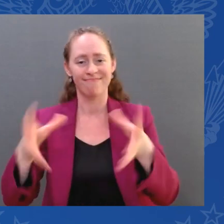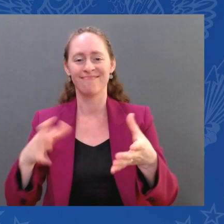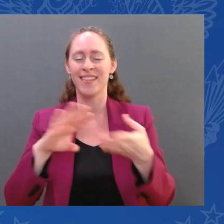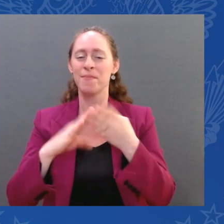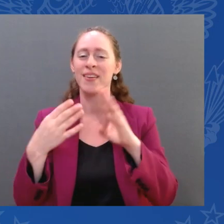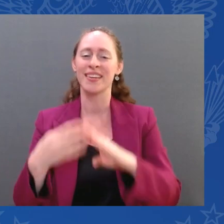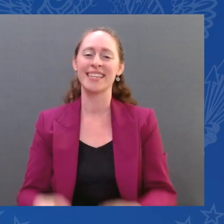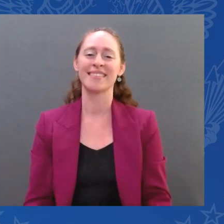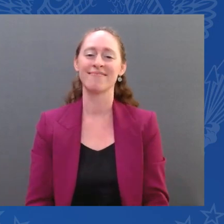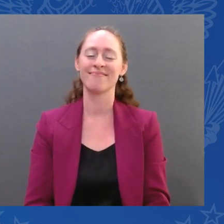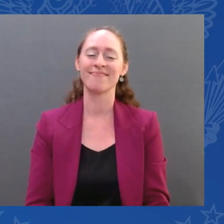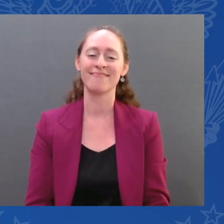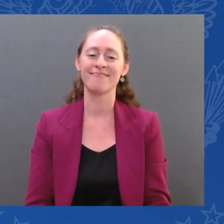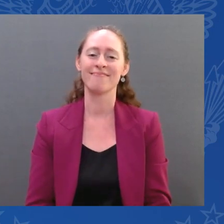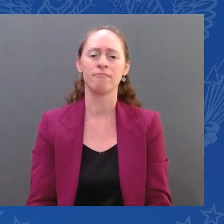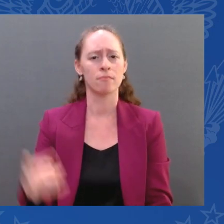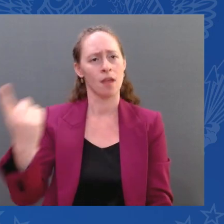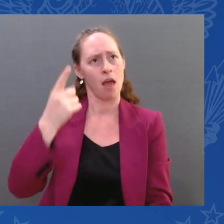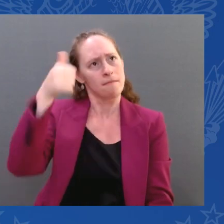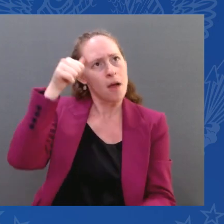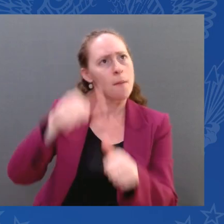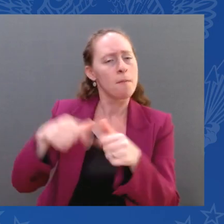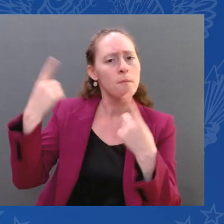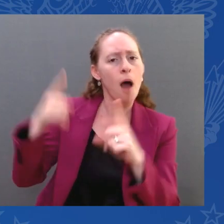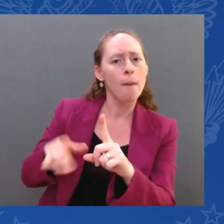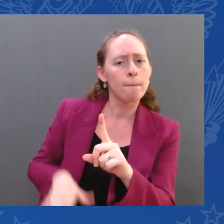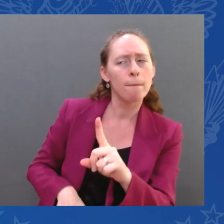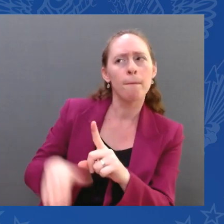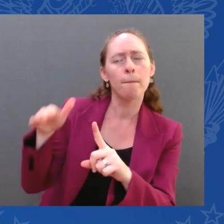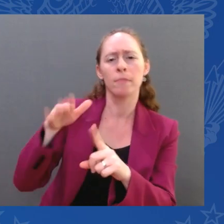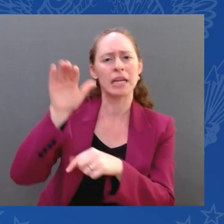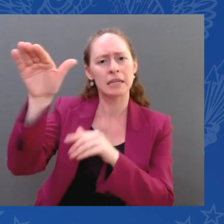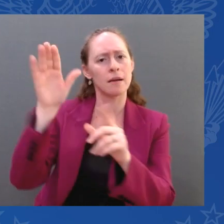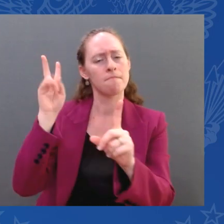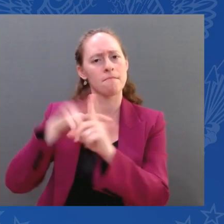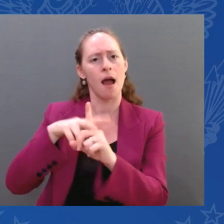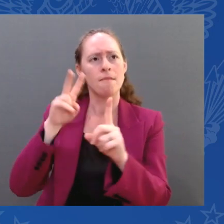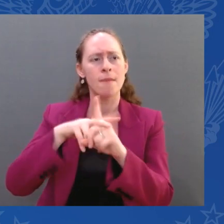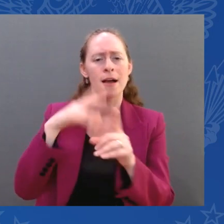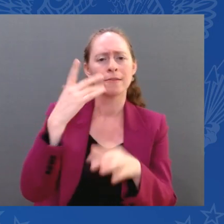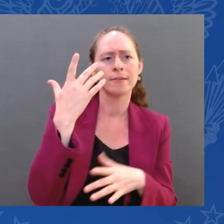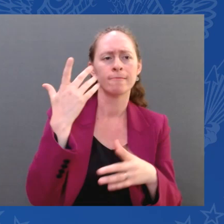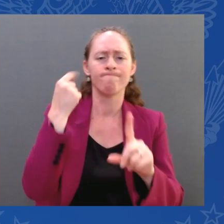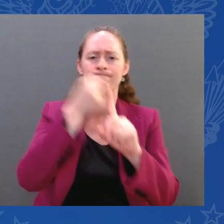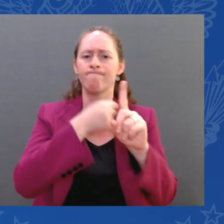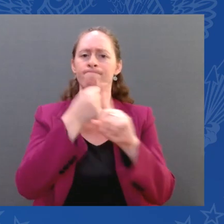and the promise of this nation. Born in Brownsville, Texas, Julieta Garcia became a professor